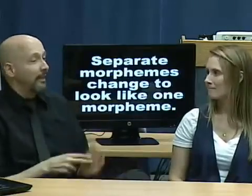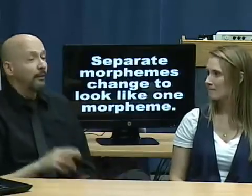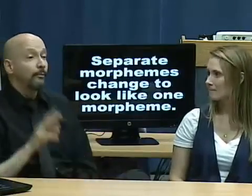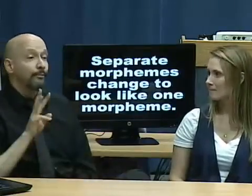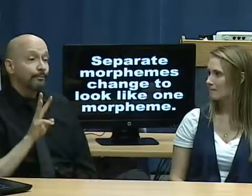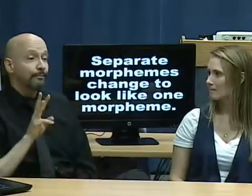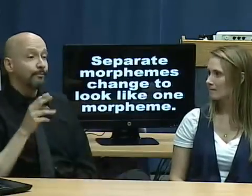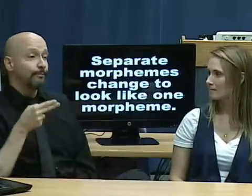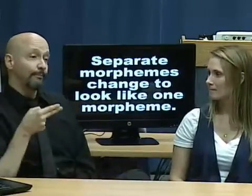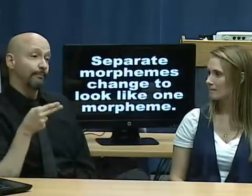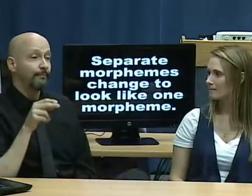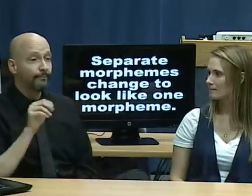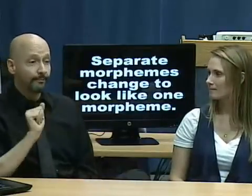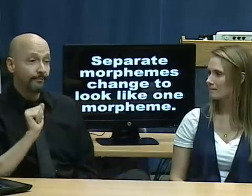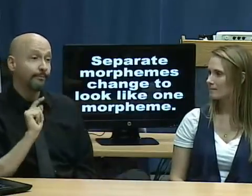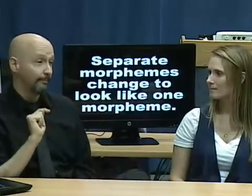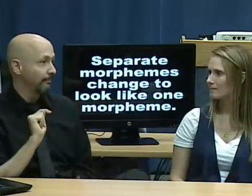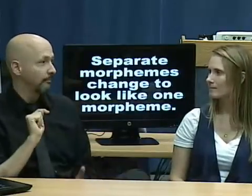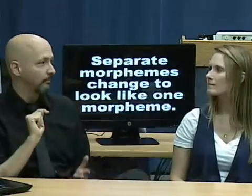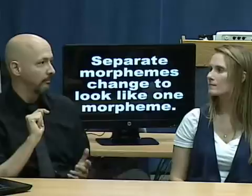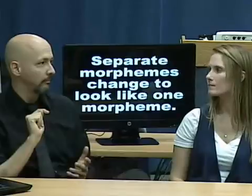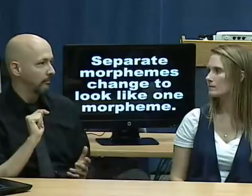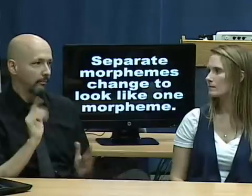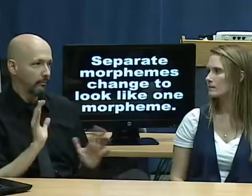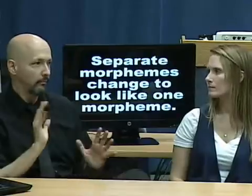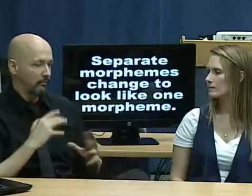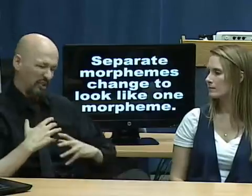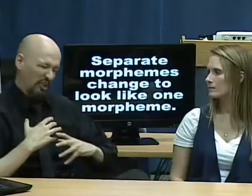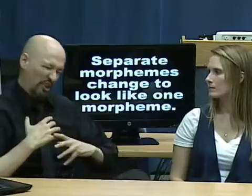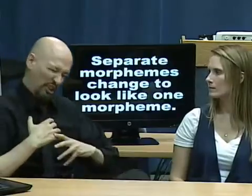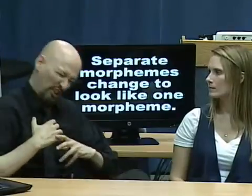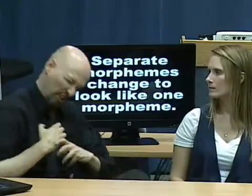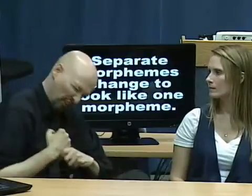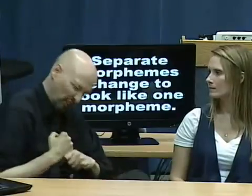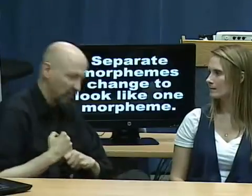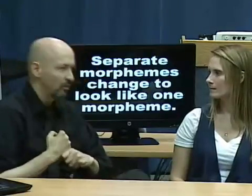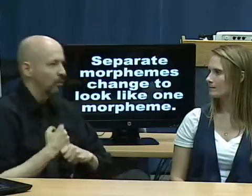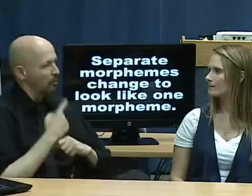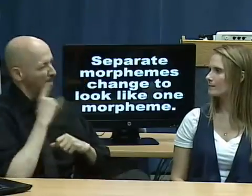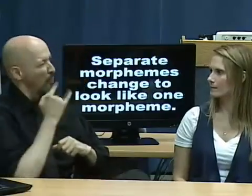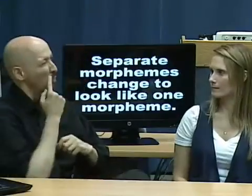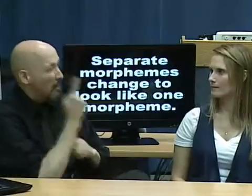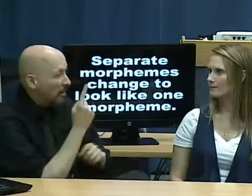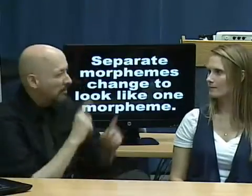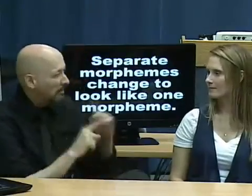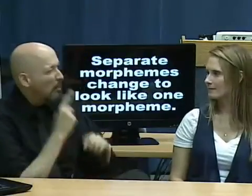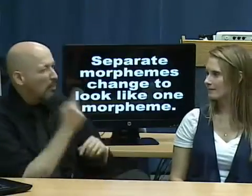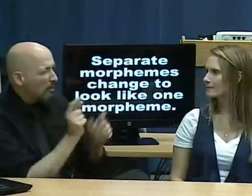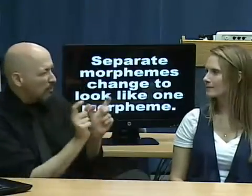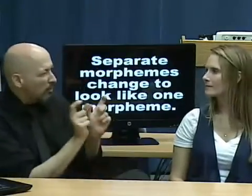That means that "W-H-A-T" is condensed to look like a single morpheme.